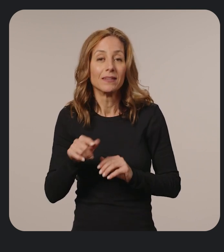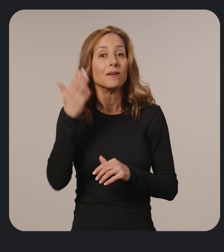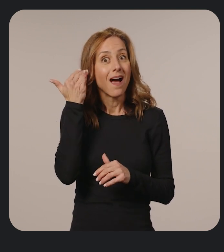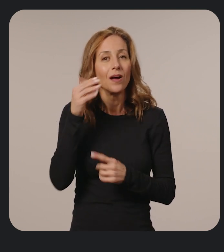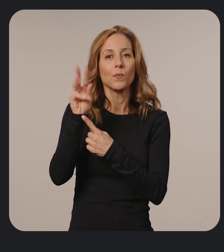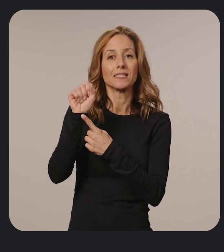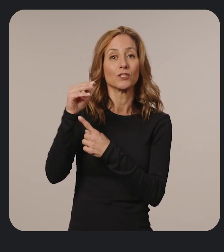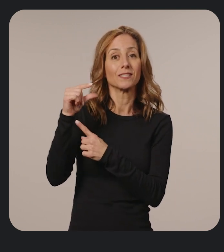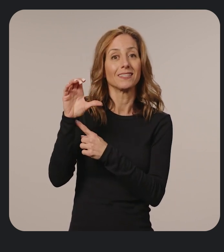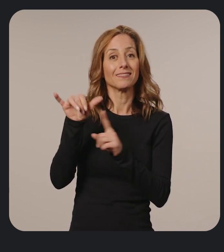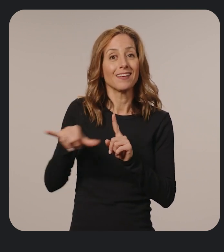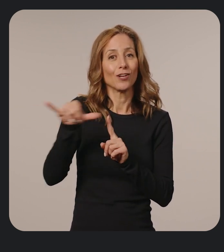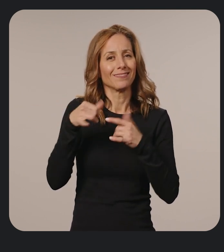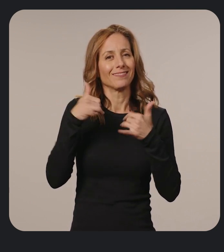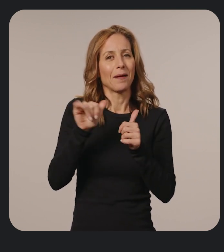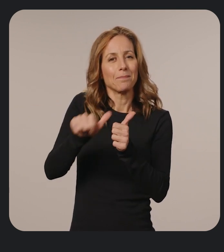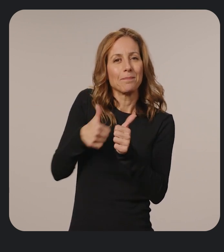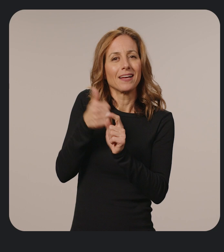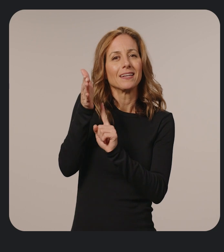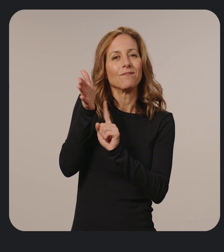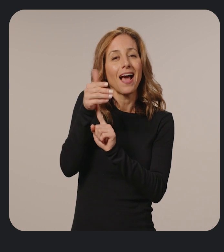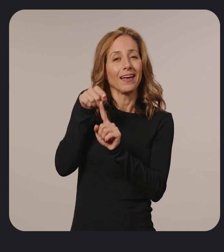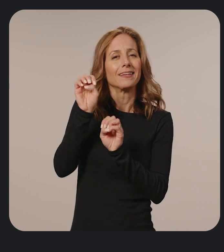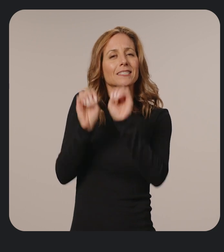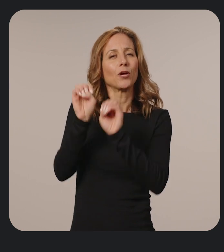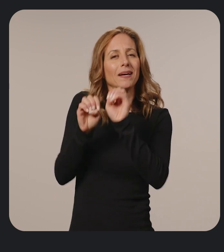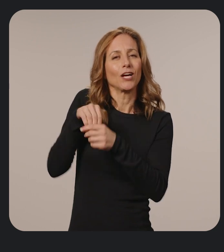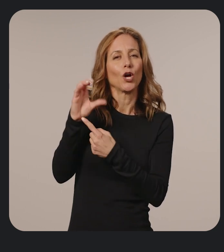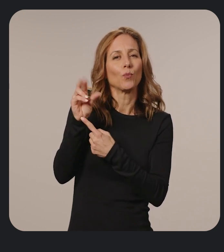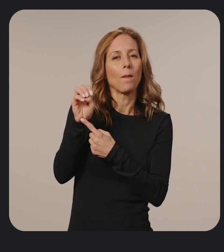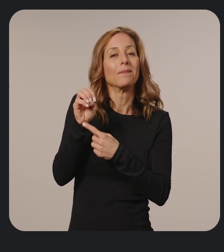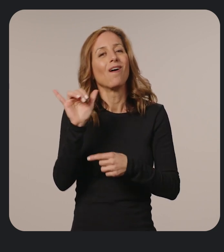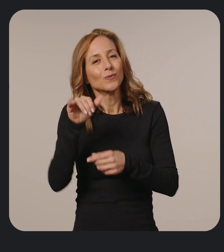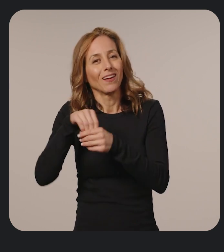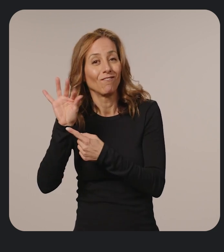This is because the Wasm GC standard is still behind an experimental flag in Chrome